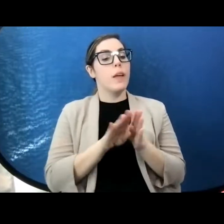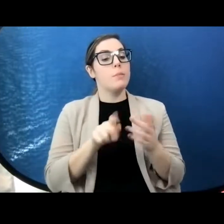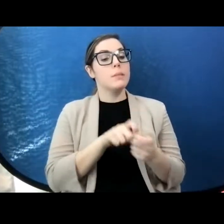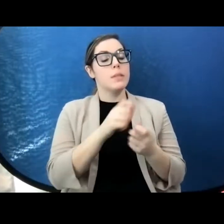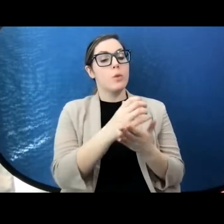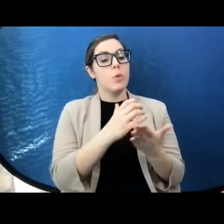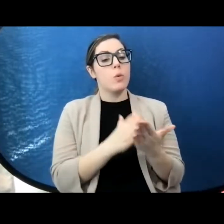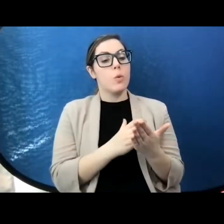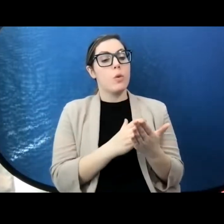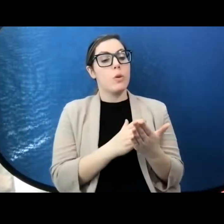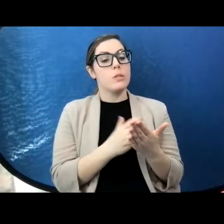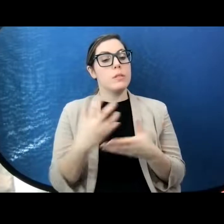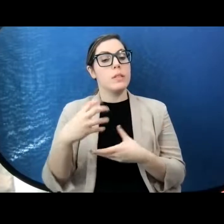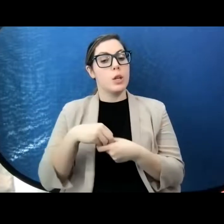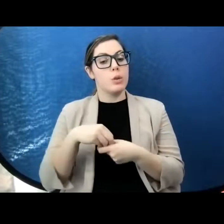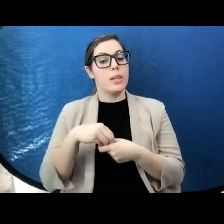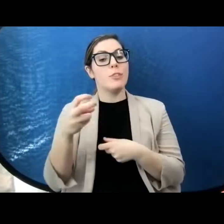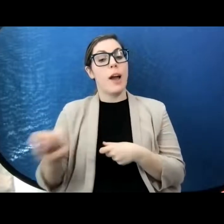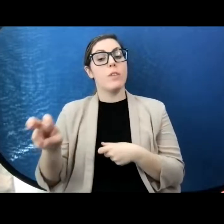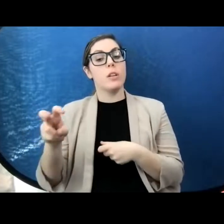that has a travel abroad component tied to it